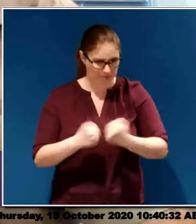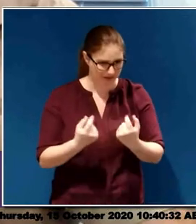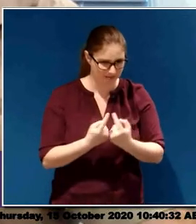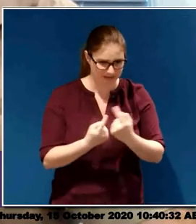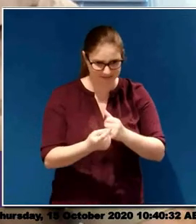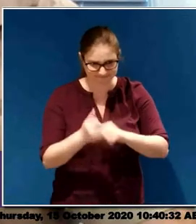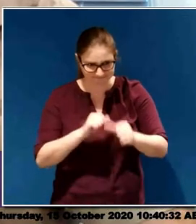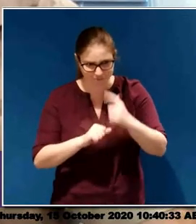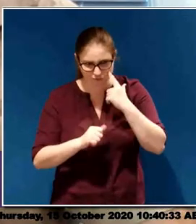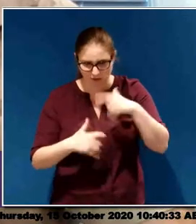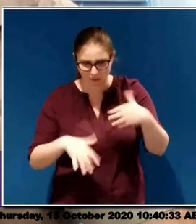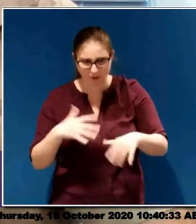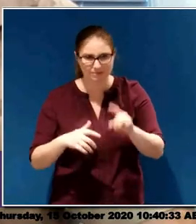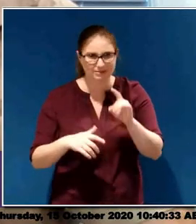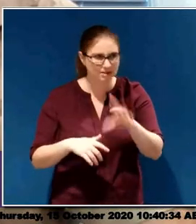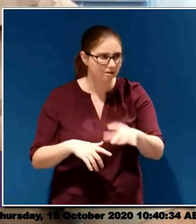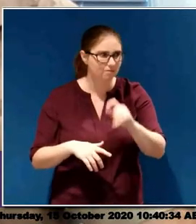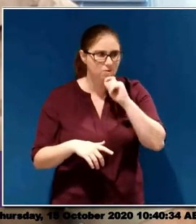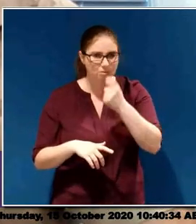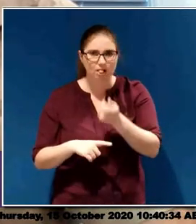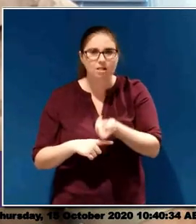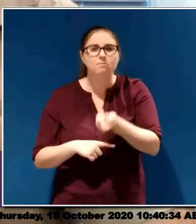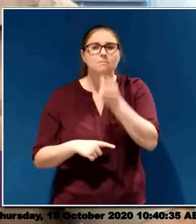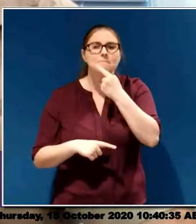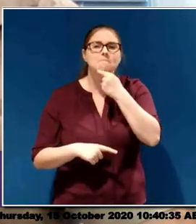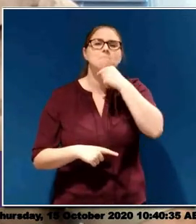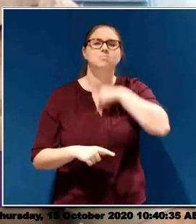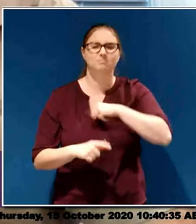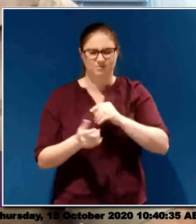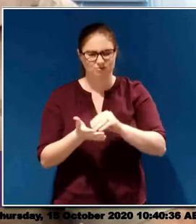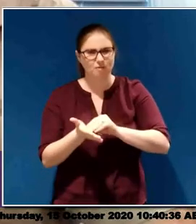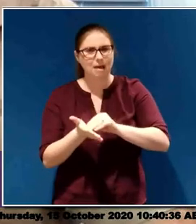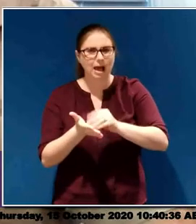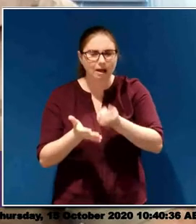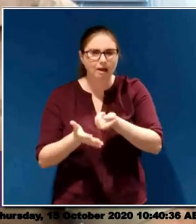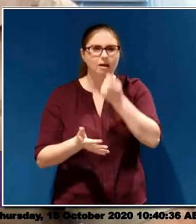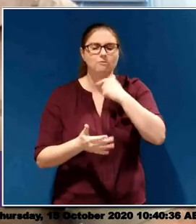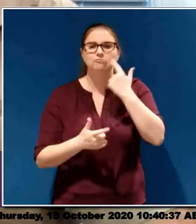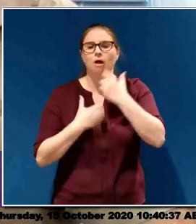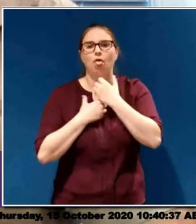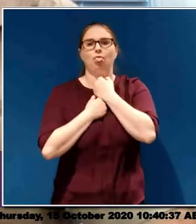She caught him trying to strangle himself with the computer cord underneath her desk.